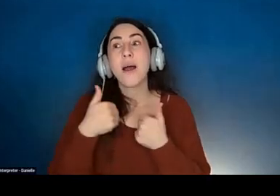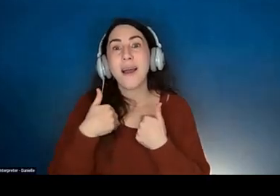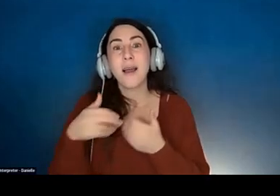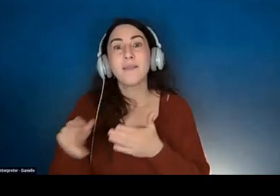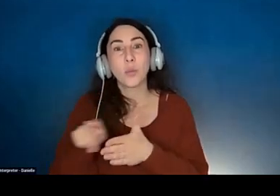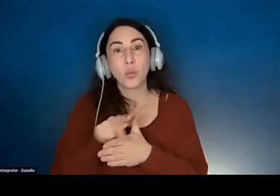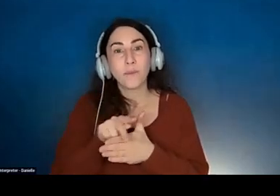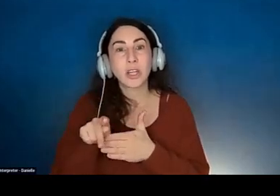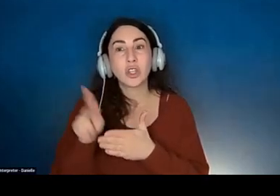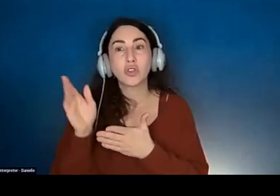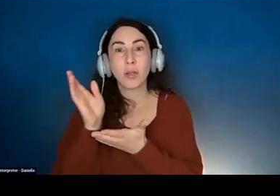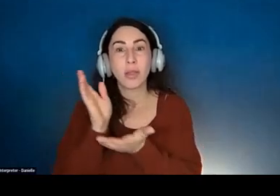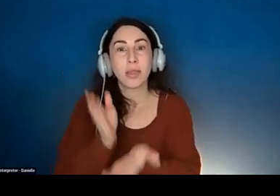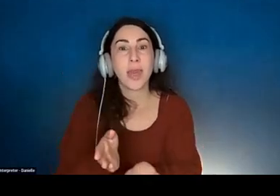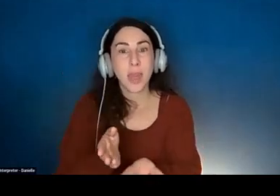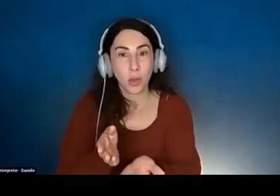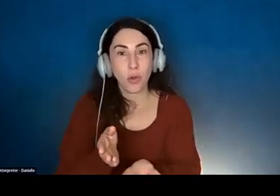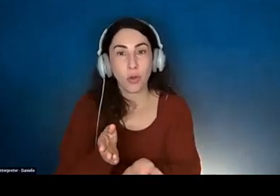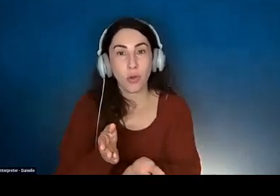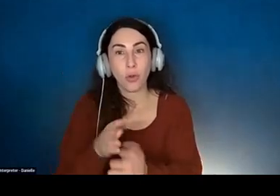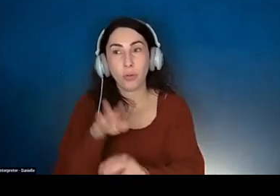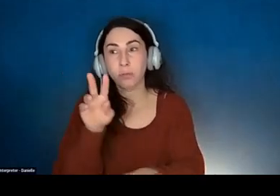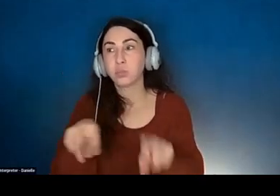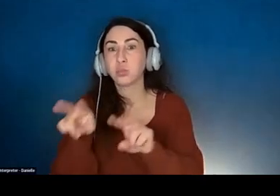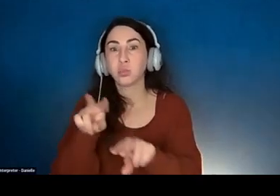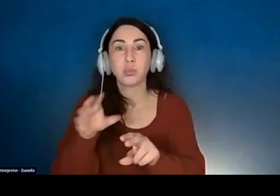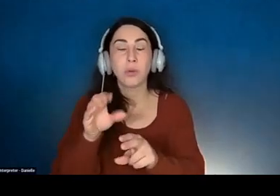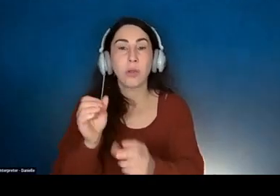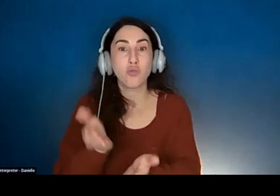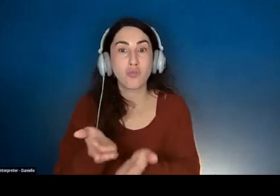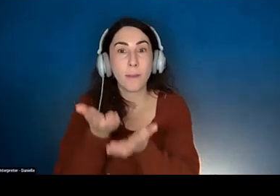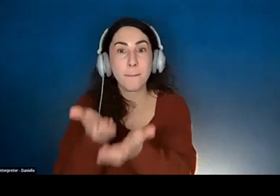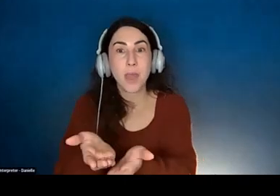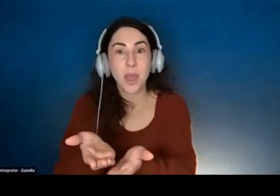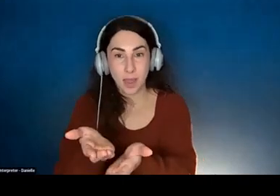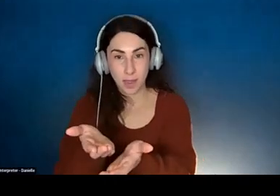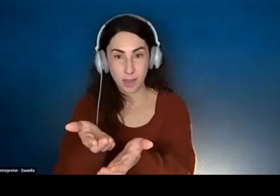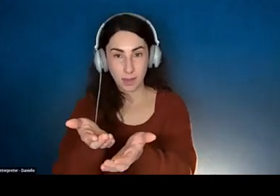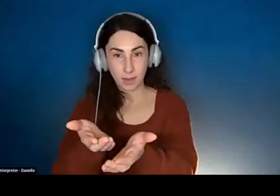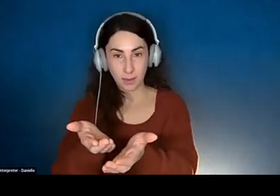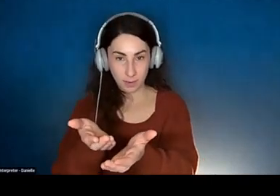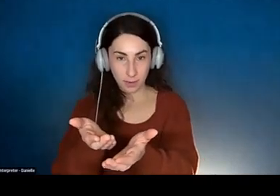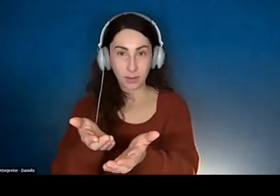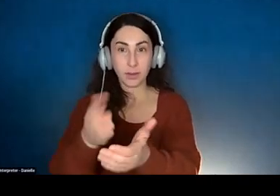recommendations, and then those things could be incorporated in a person -centered care plan.